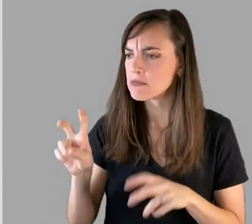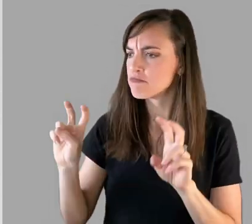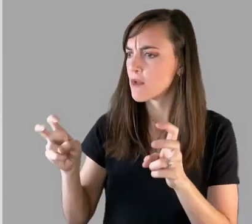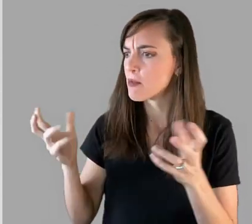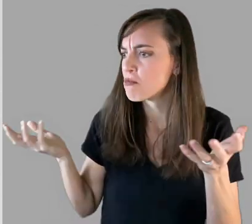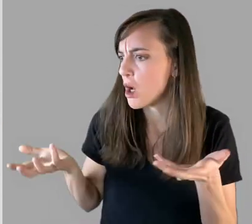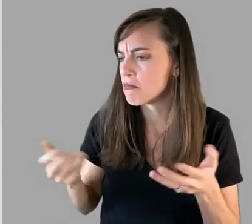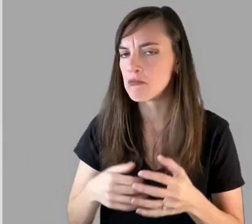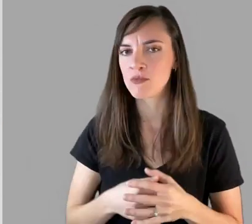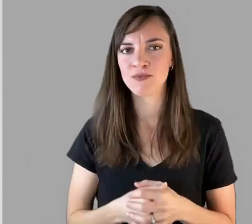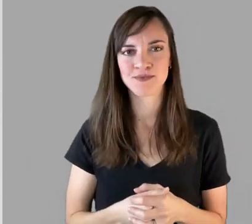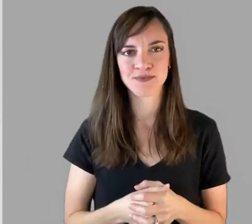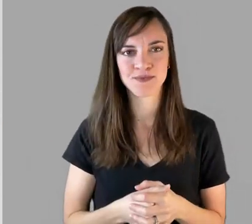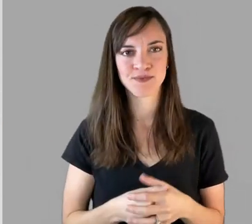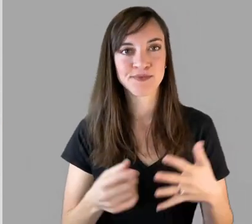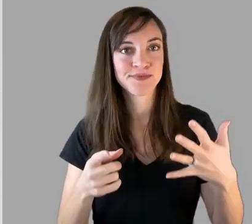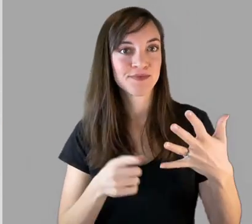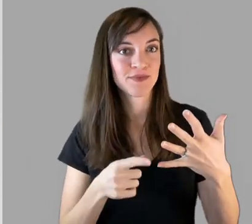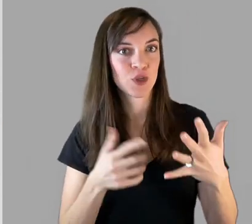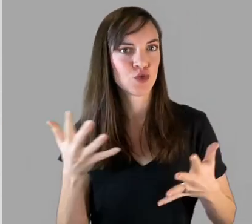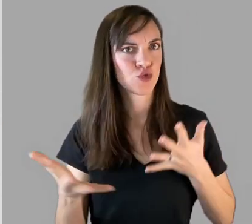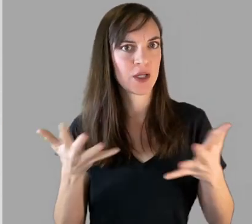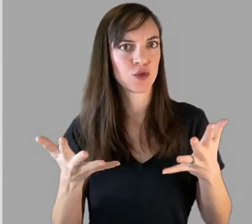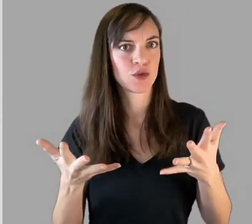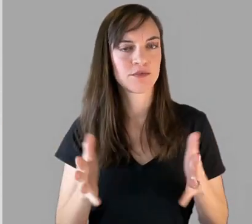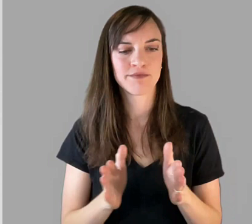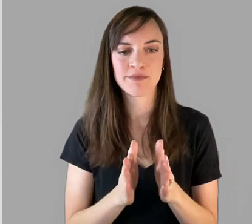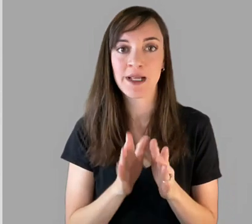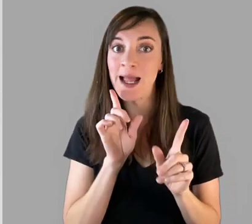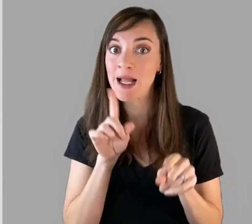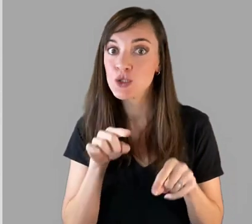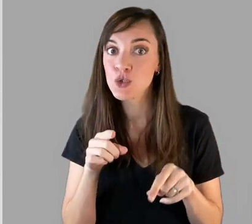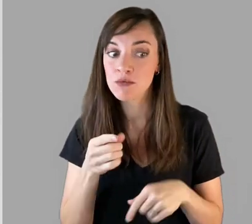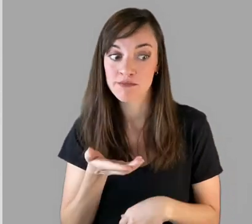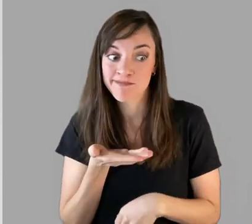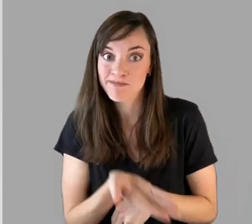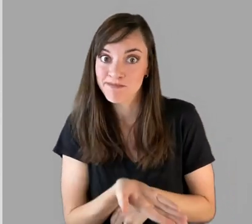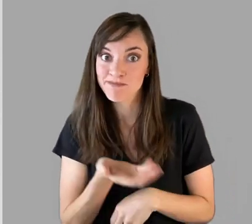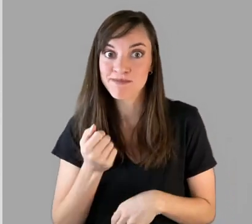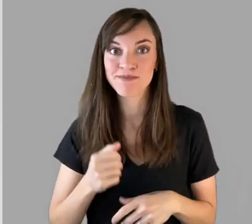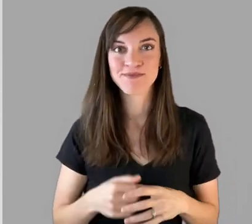Natural Cue: Question (e.g., What is the topic of the text?).